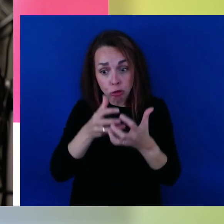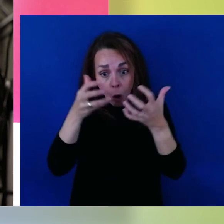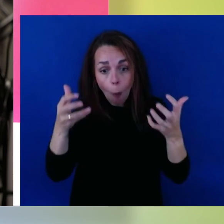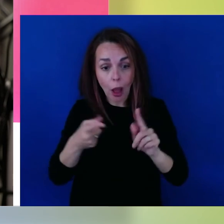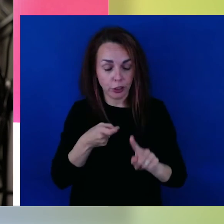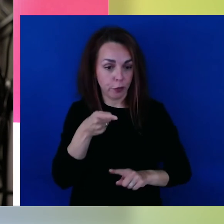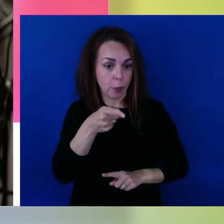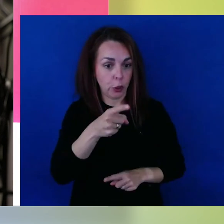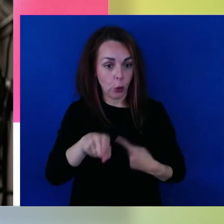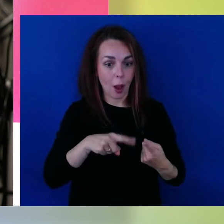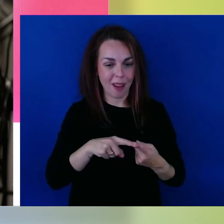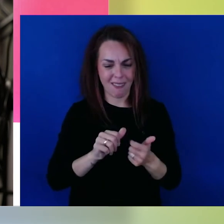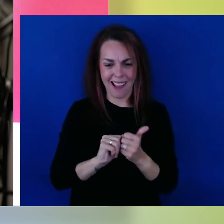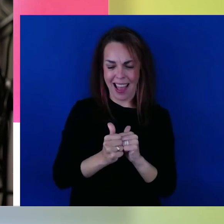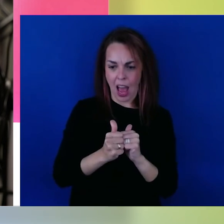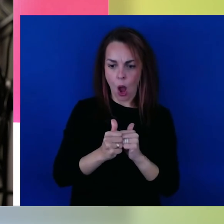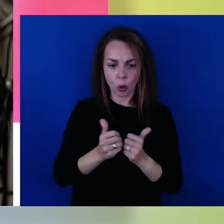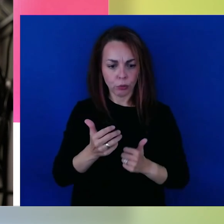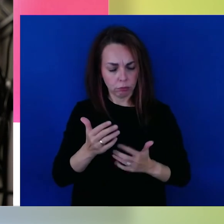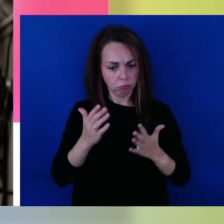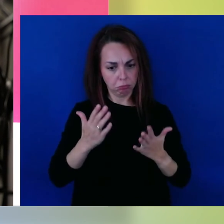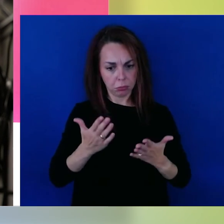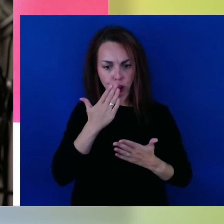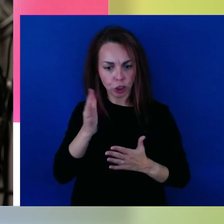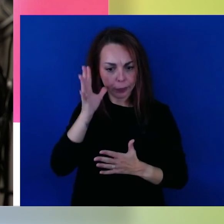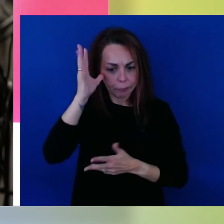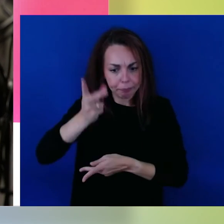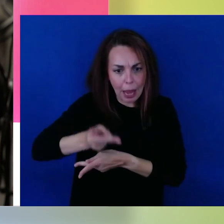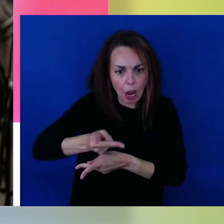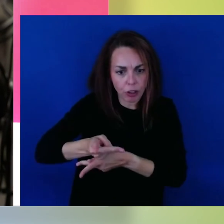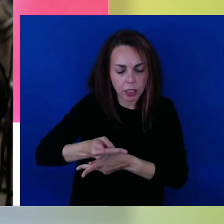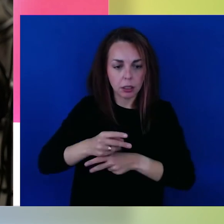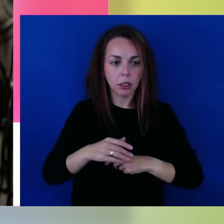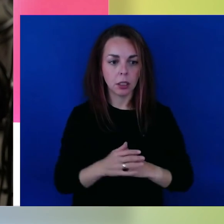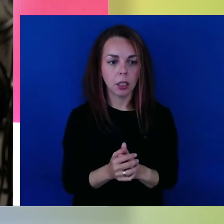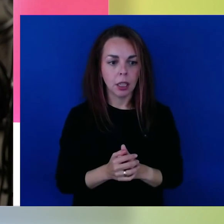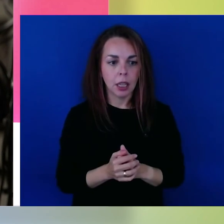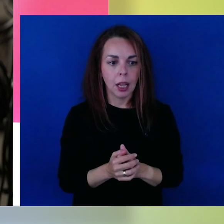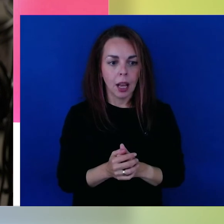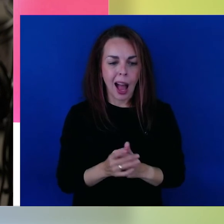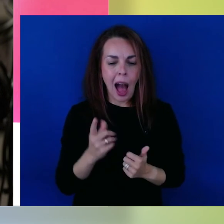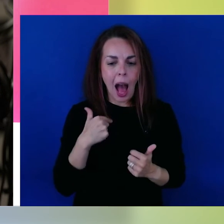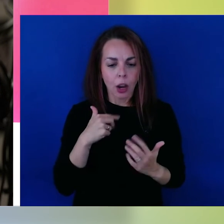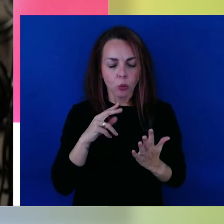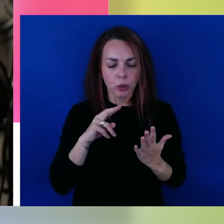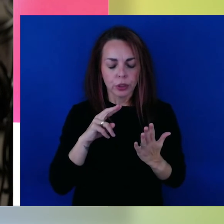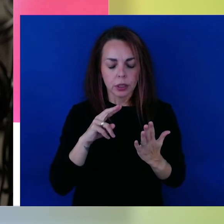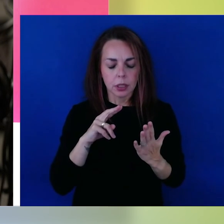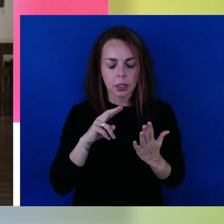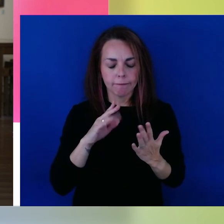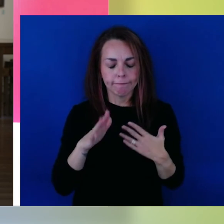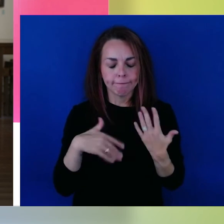about being a parent. I was picking up these, again, more gold,